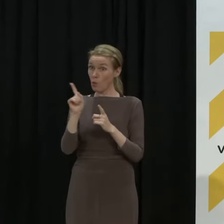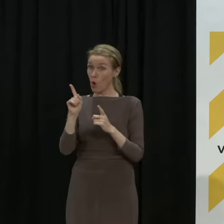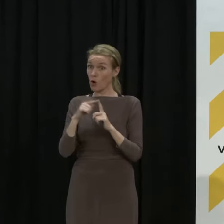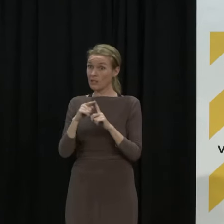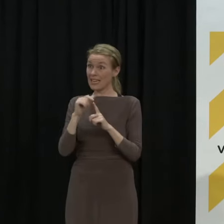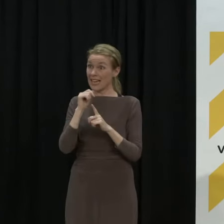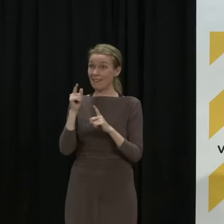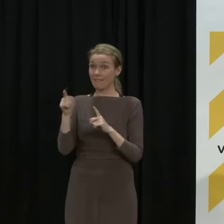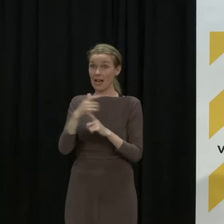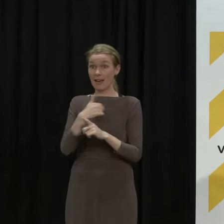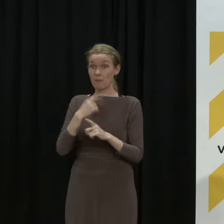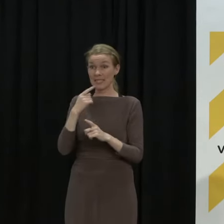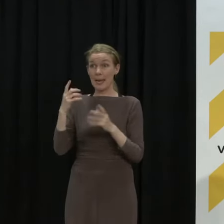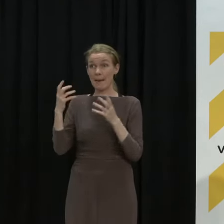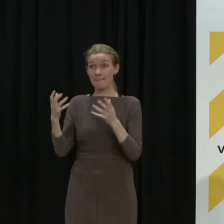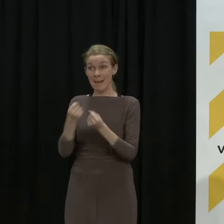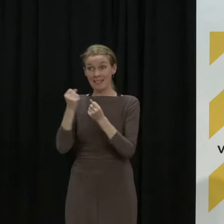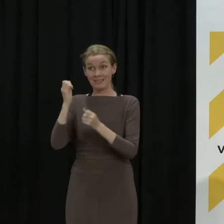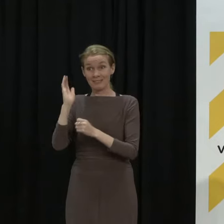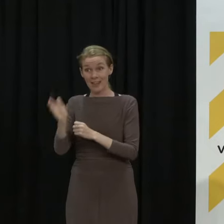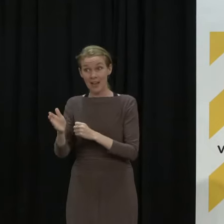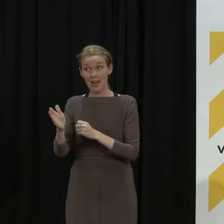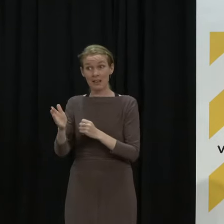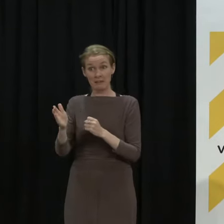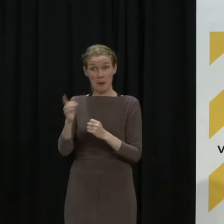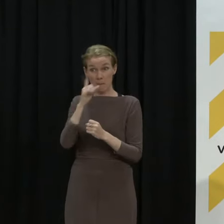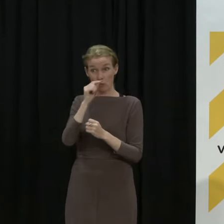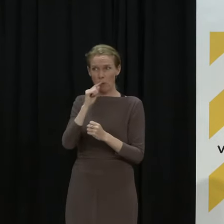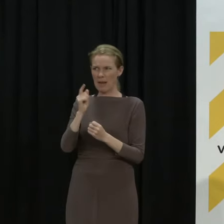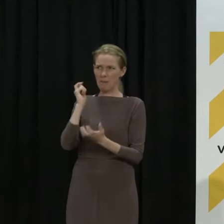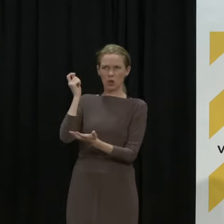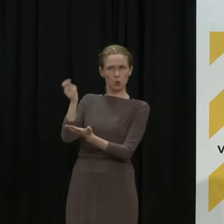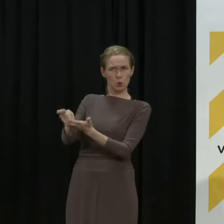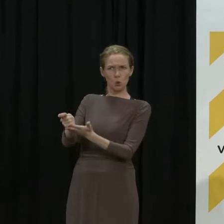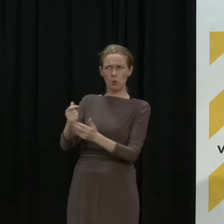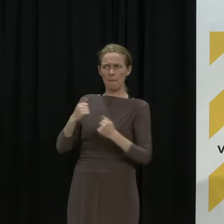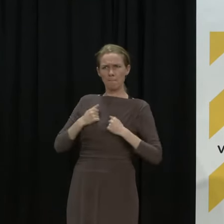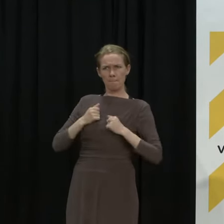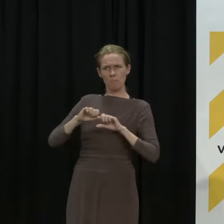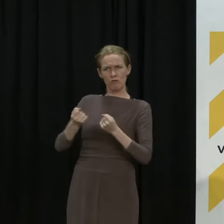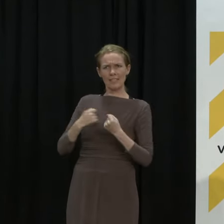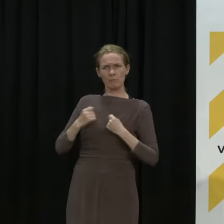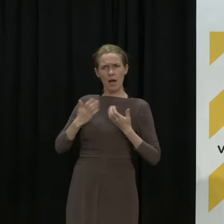about vaccination, we will cover that on Monday, nothing to add.